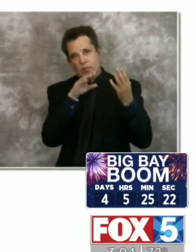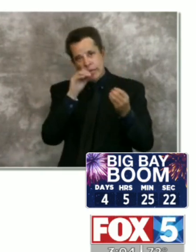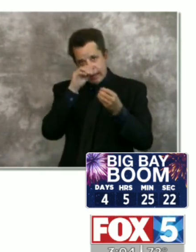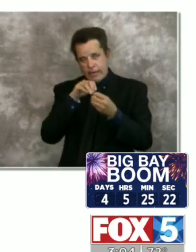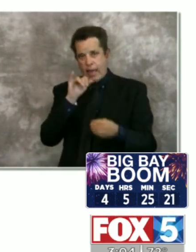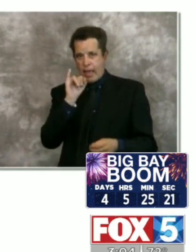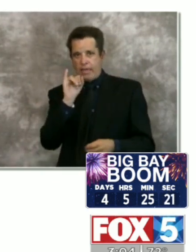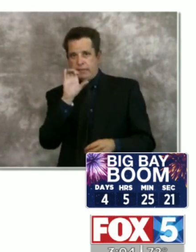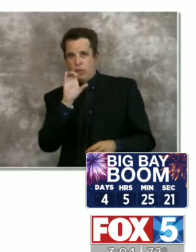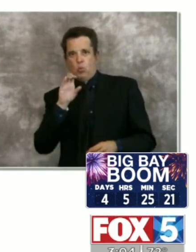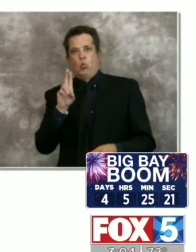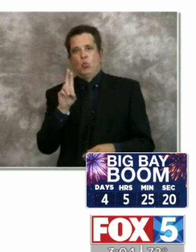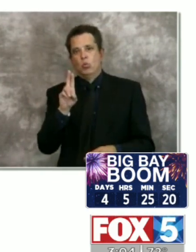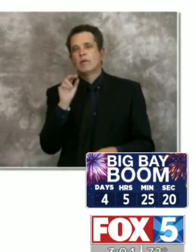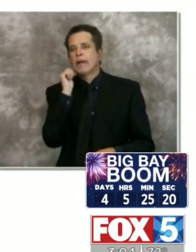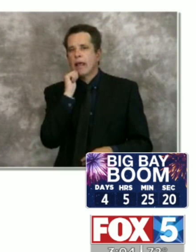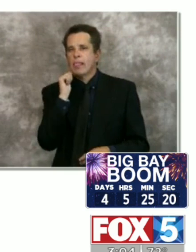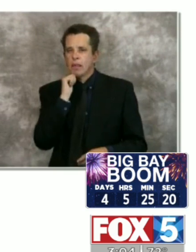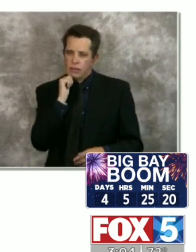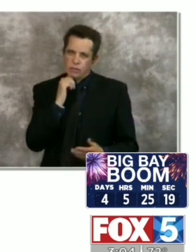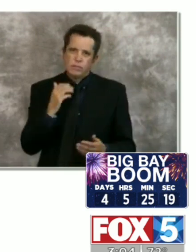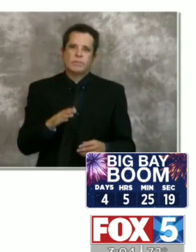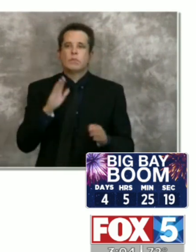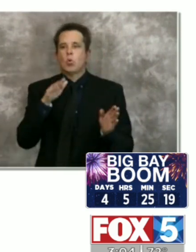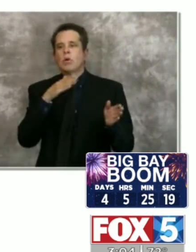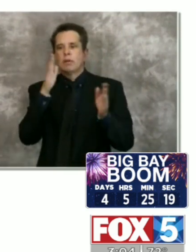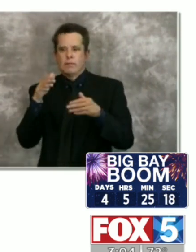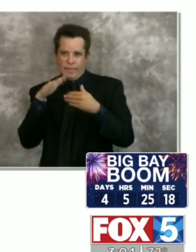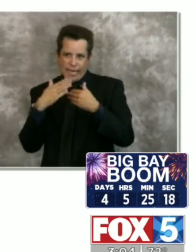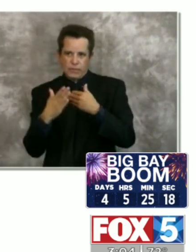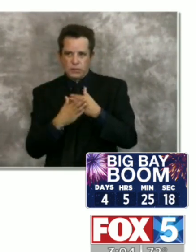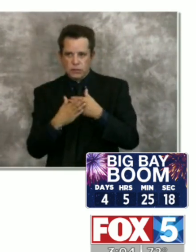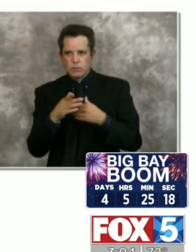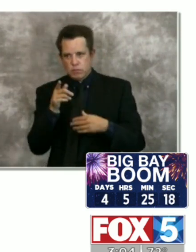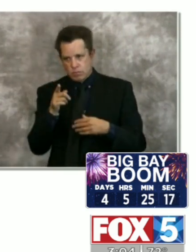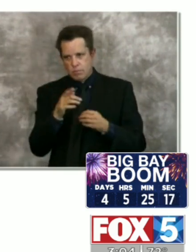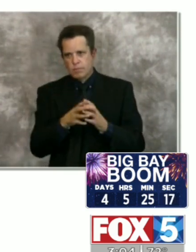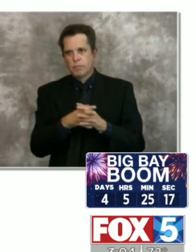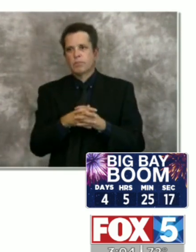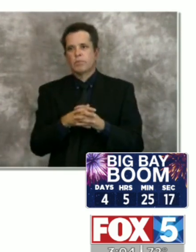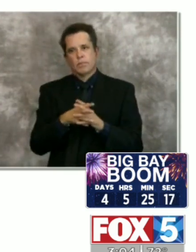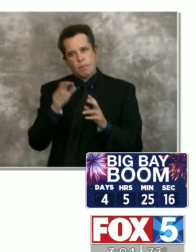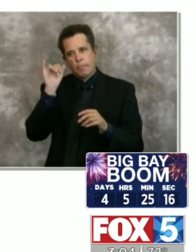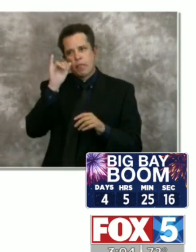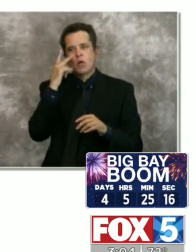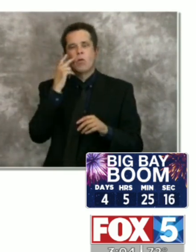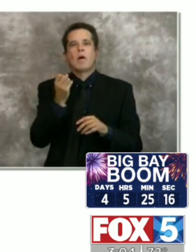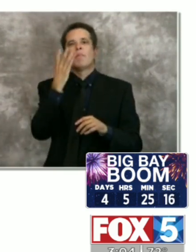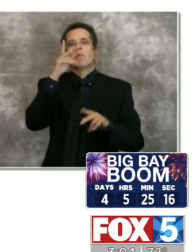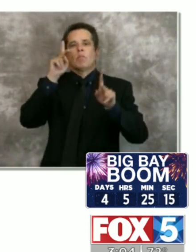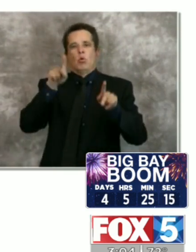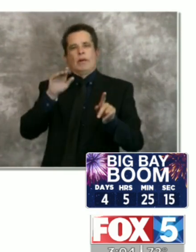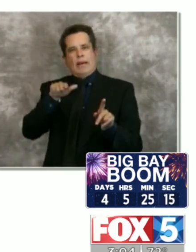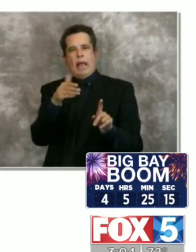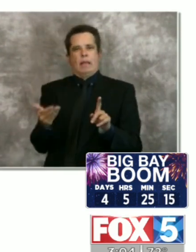THE PAST. 7 DAYS. WE HAVE PRETTY MUCH AN AVERAGE OF ABOUT CASES A DAY ADMITTED TO